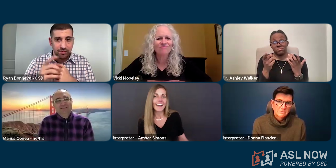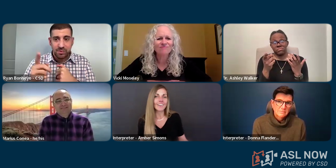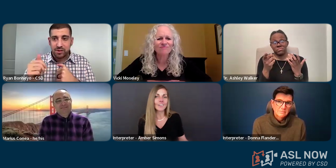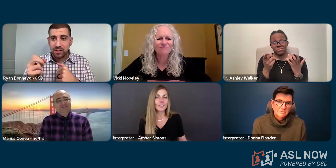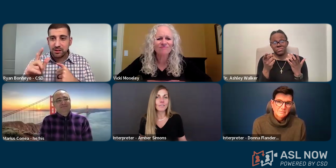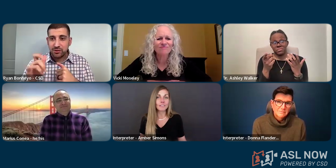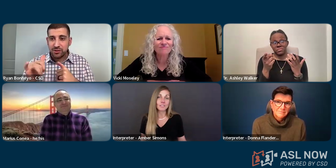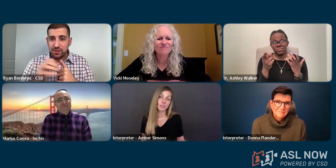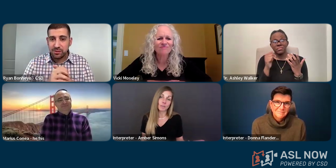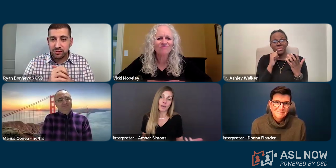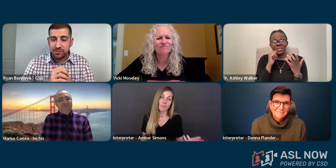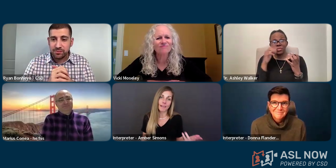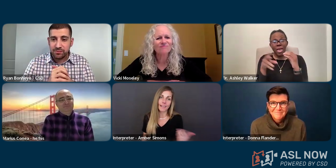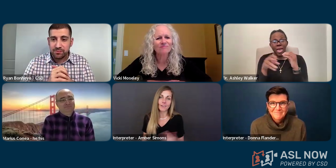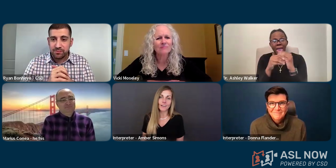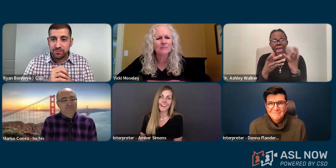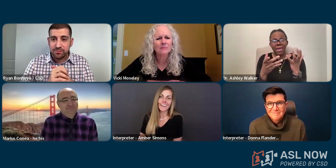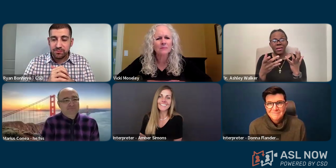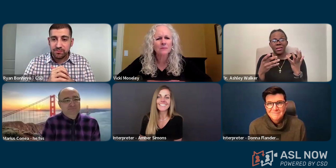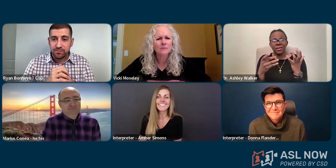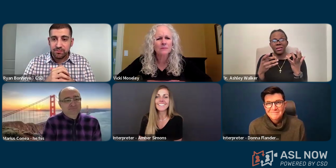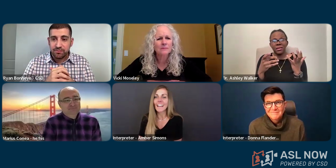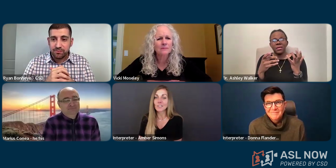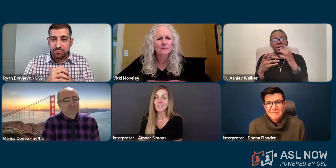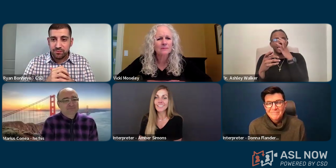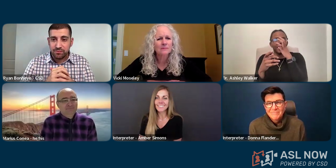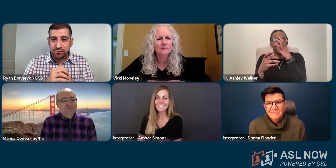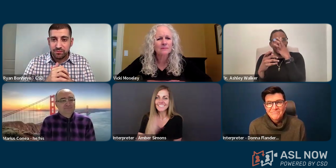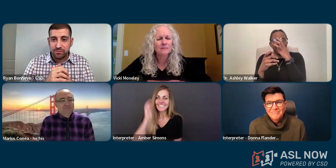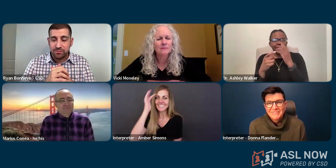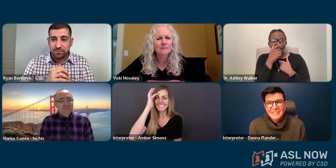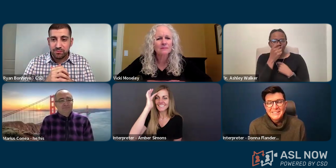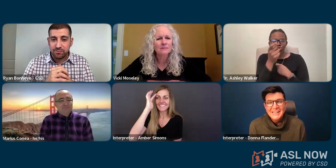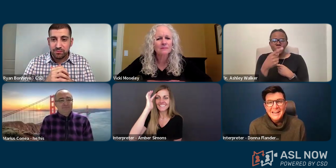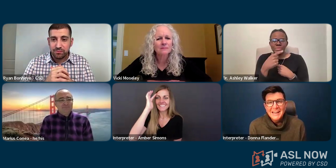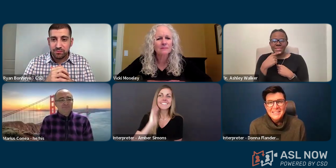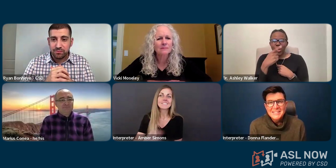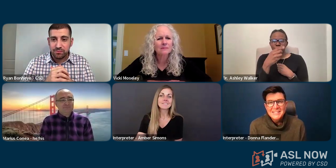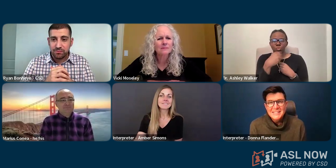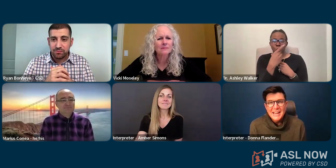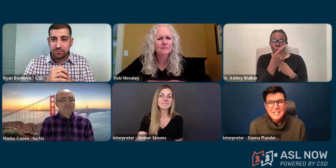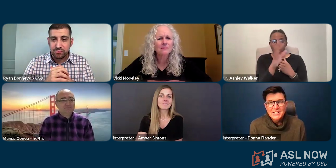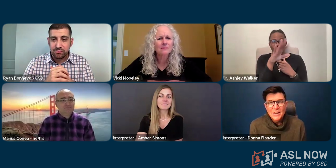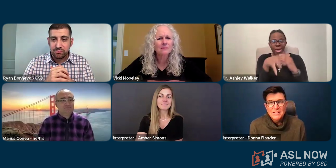I don't know if that's still going to be on my account or not. Ashley? Yeah, this is Ashley.